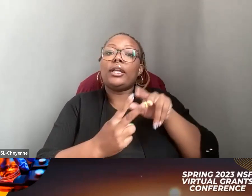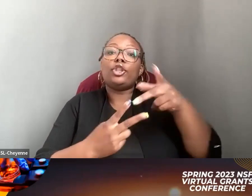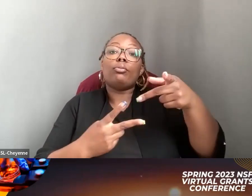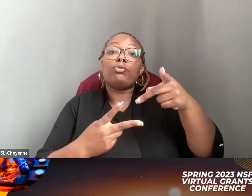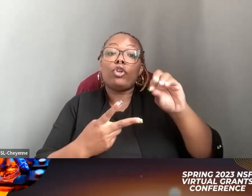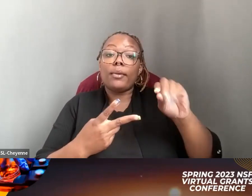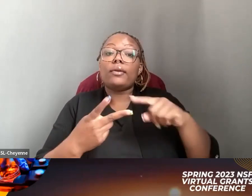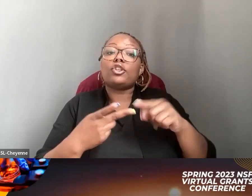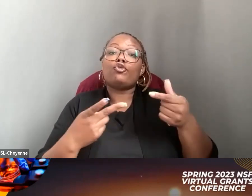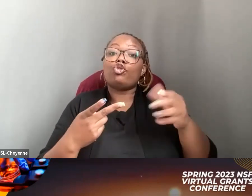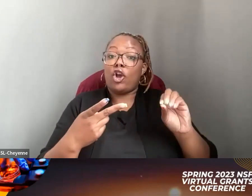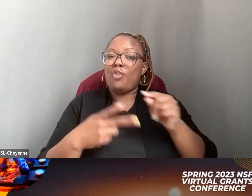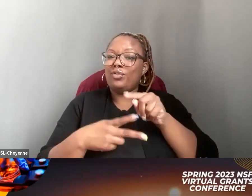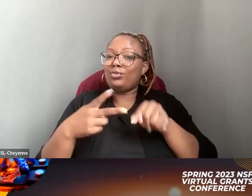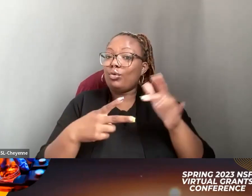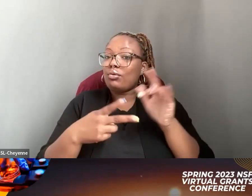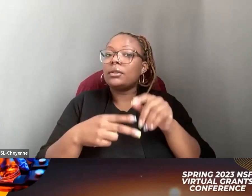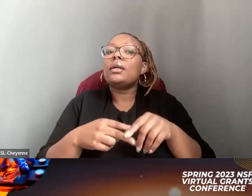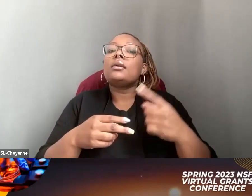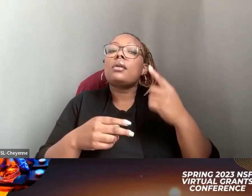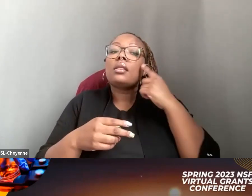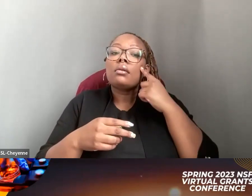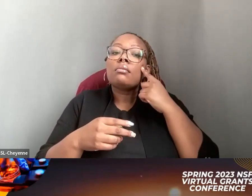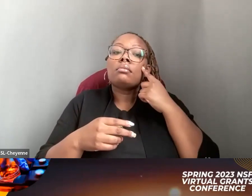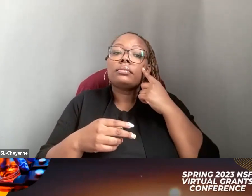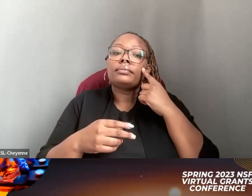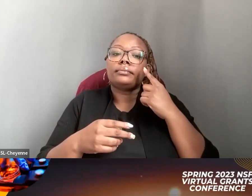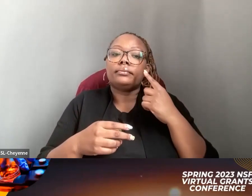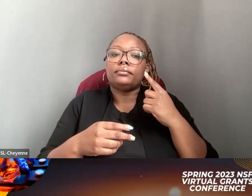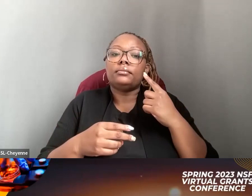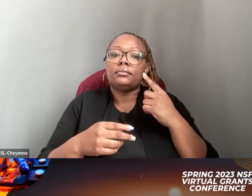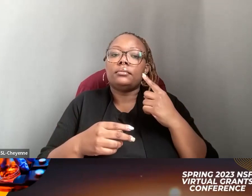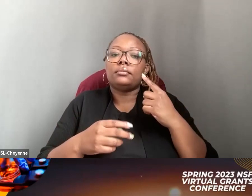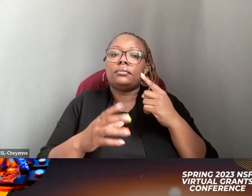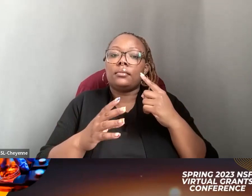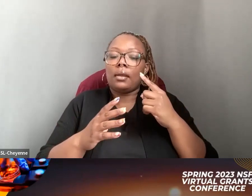or your grants officer, and so I thought it would be good to kind of just start